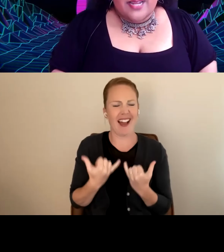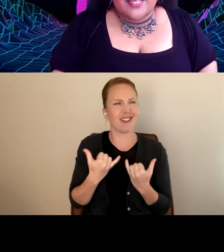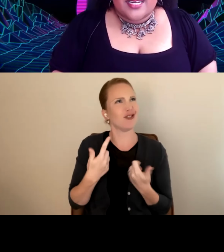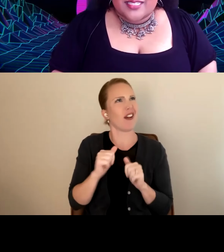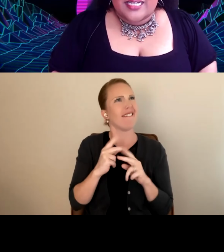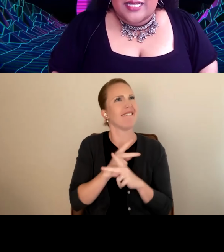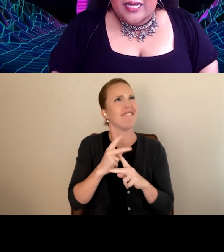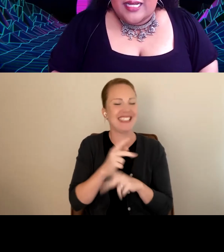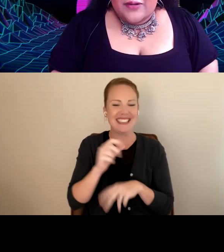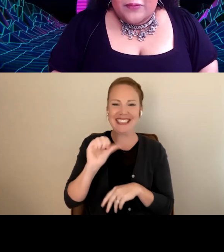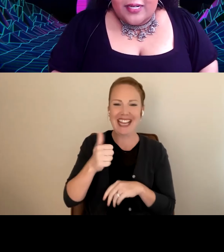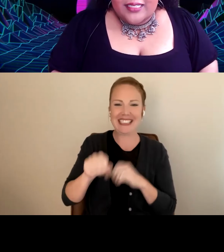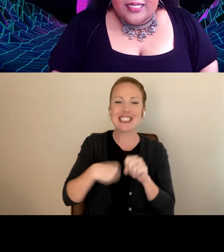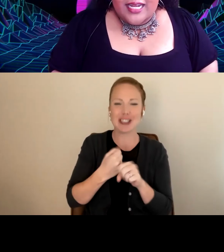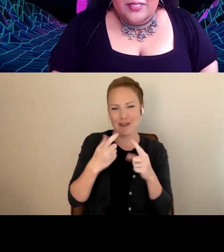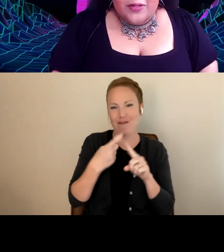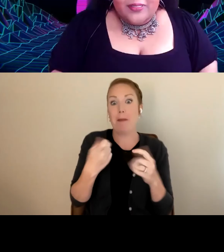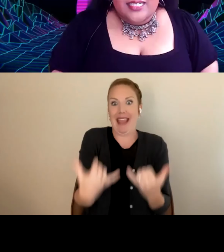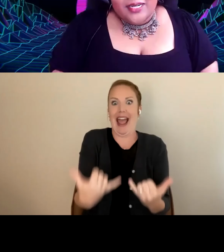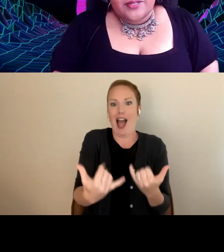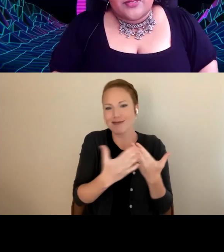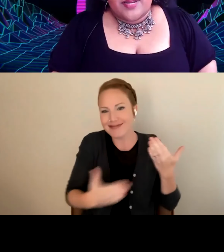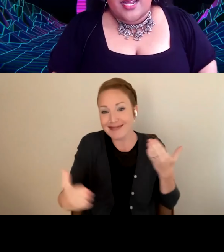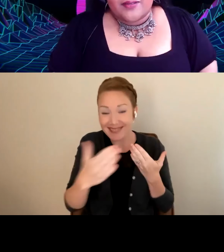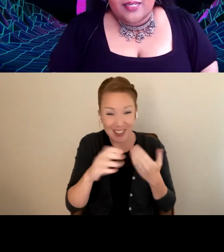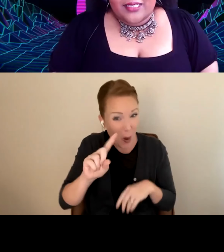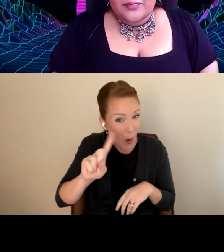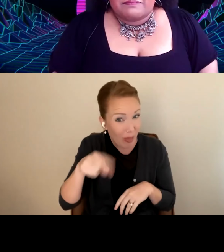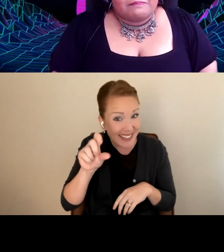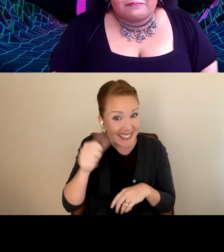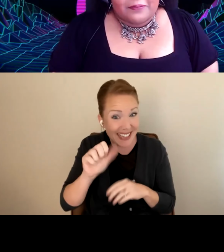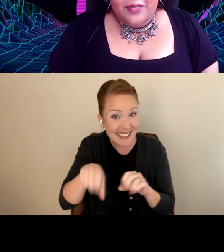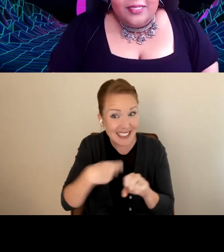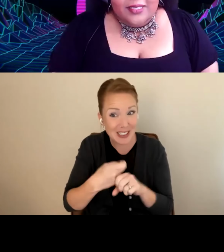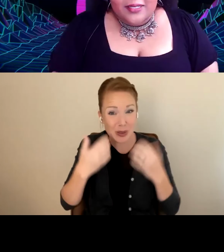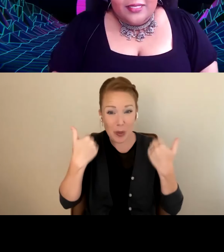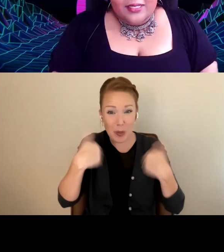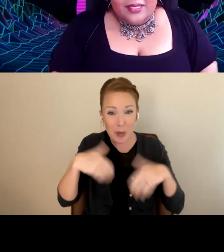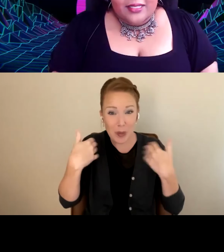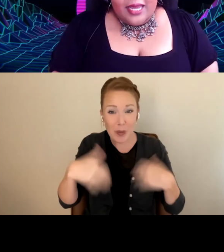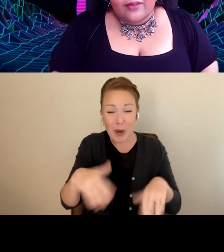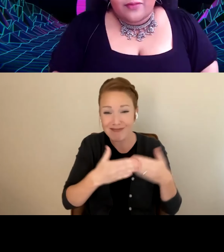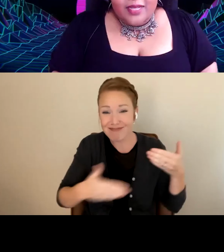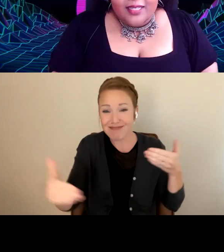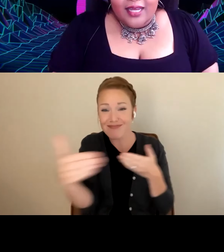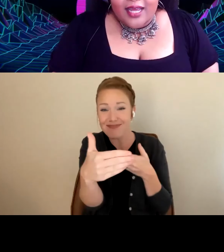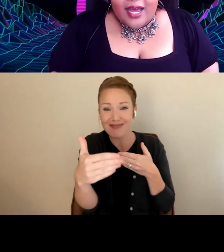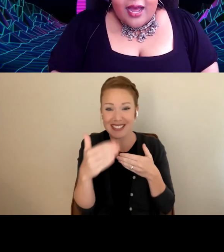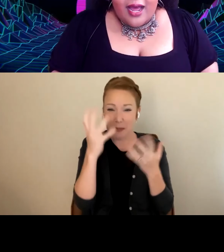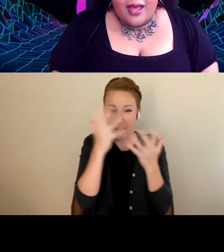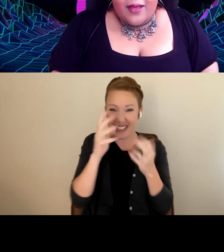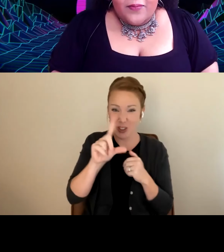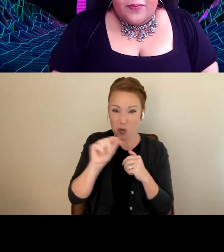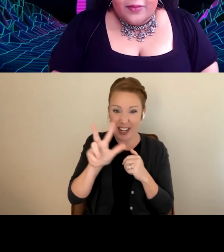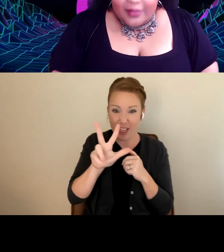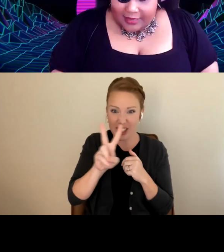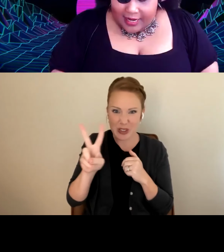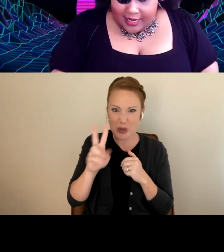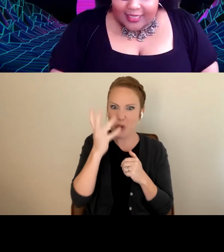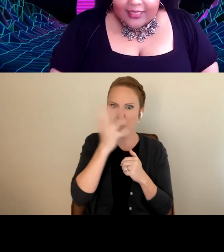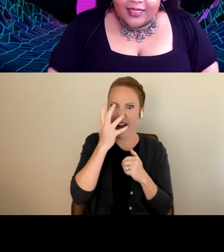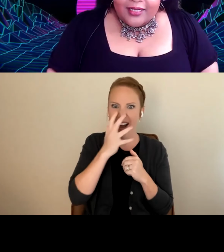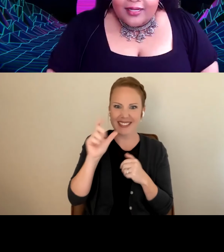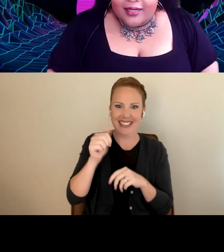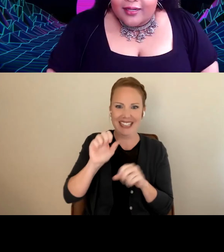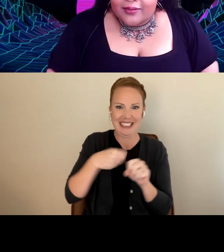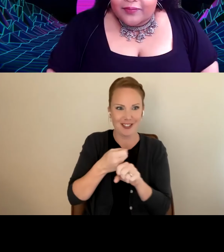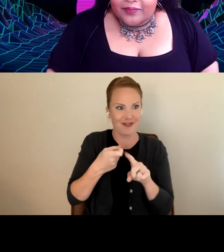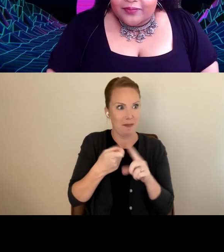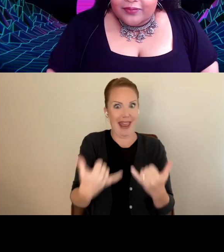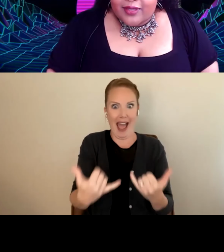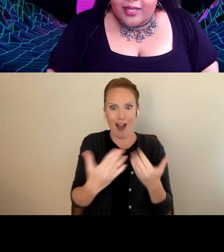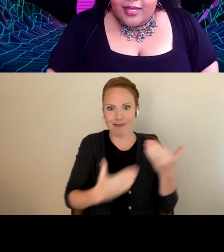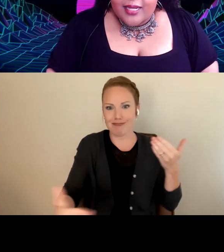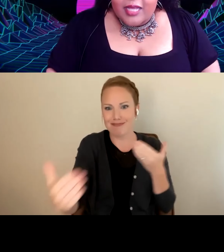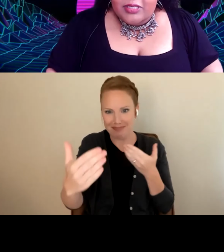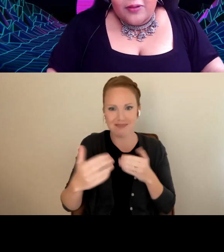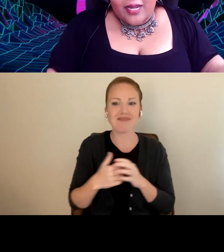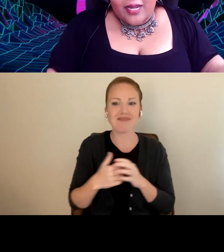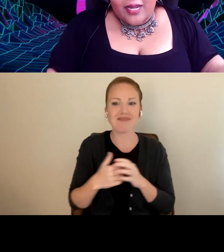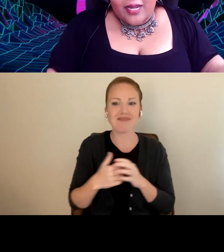that - it's like 1, that is only ten years from now. It's kind of amazing. And yeah. So, again,